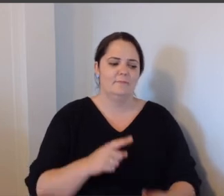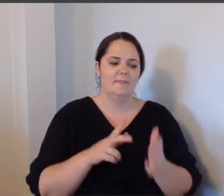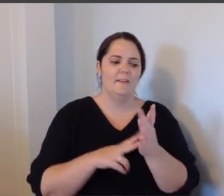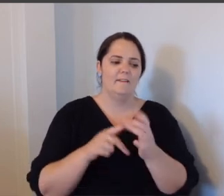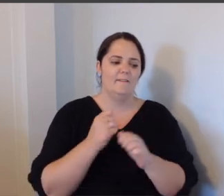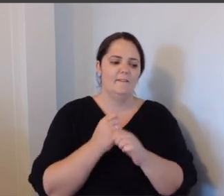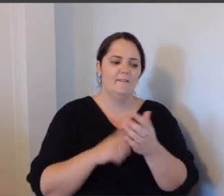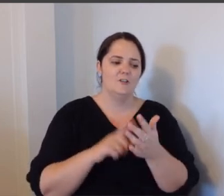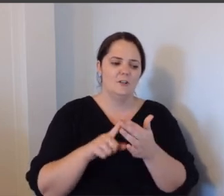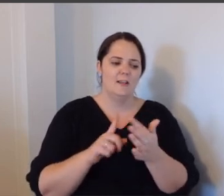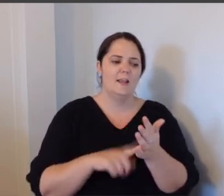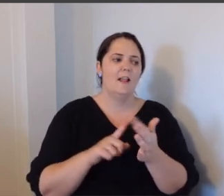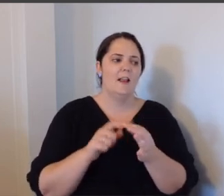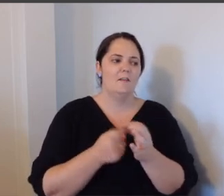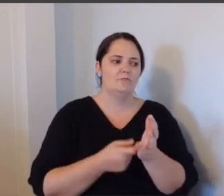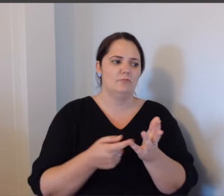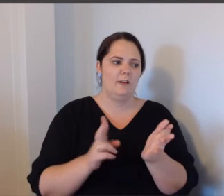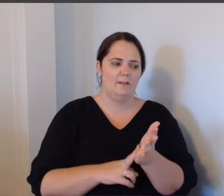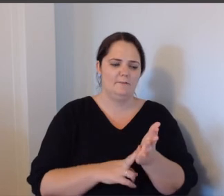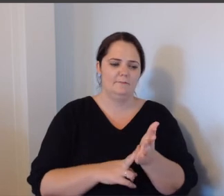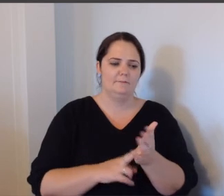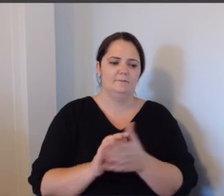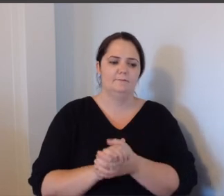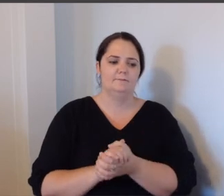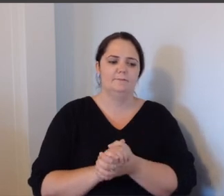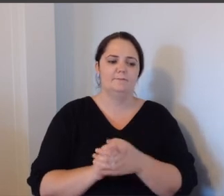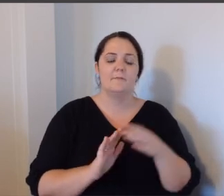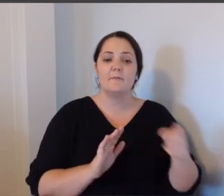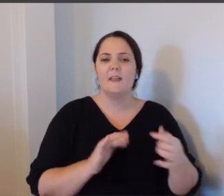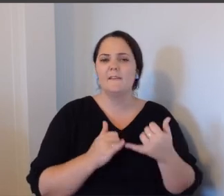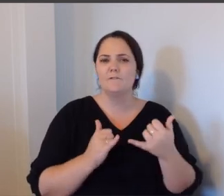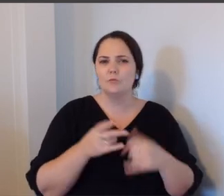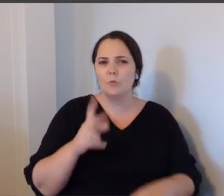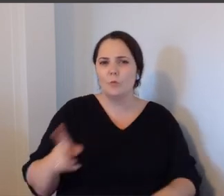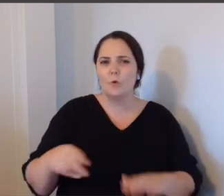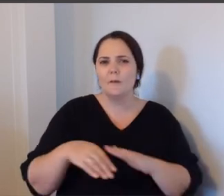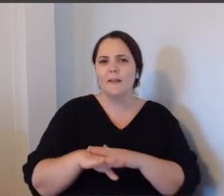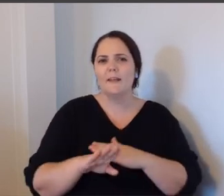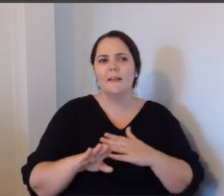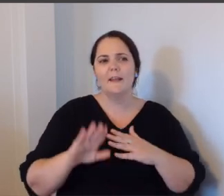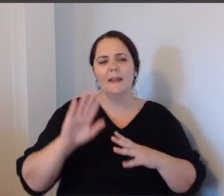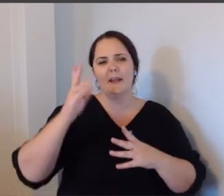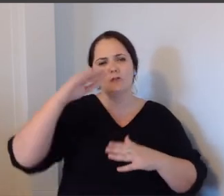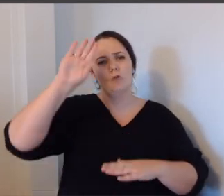who was very prominent in royal and court circles in pre-revolutionary France and she is famous for